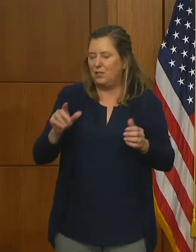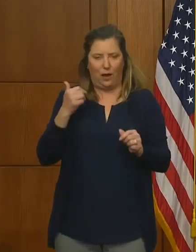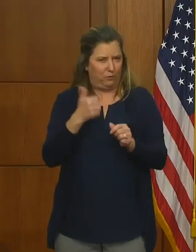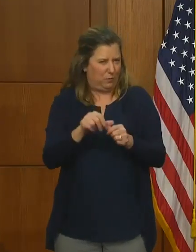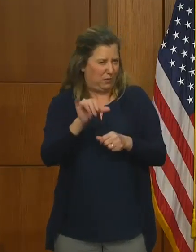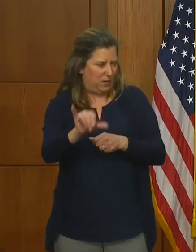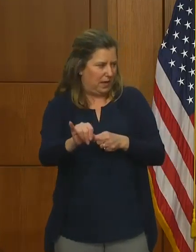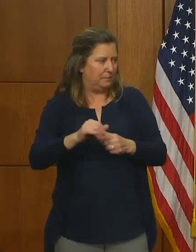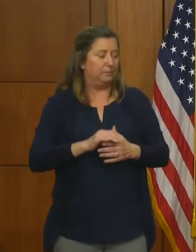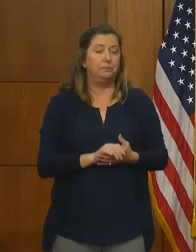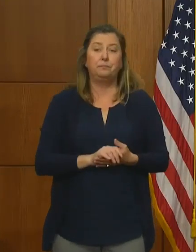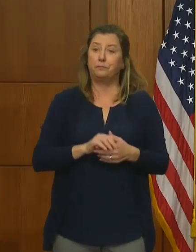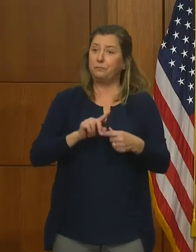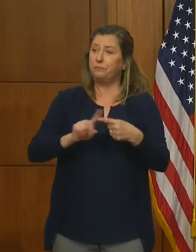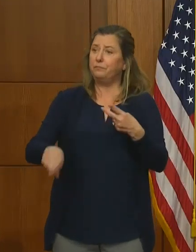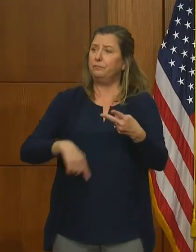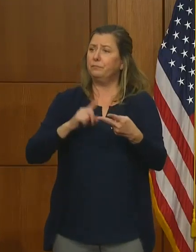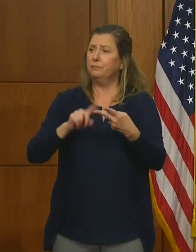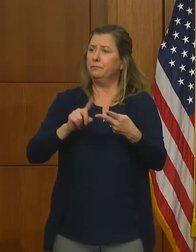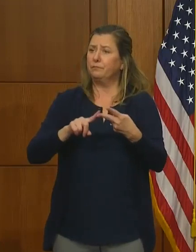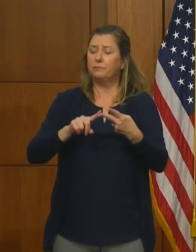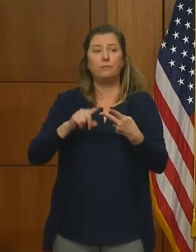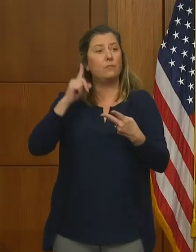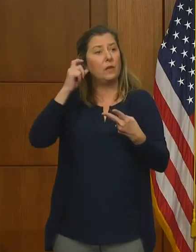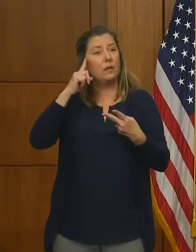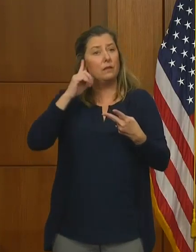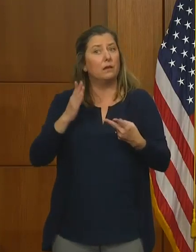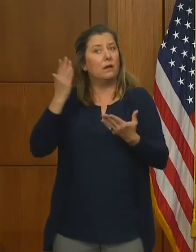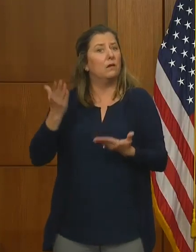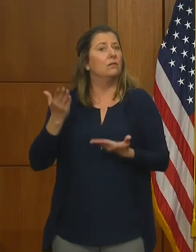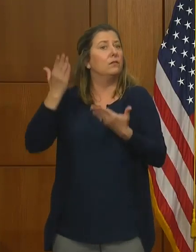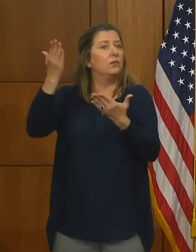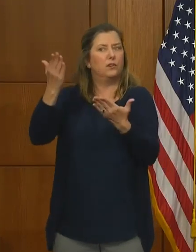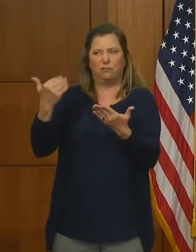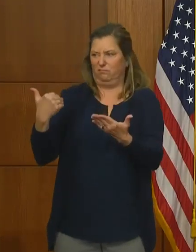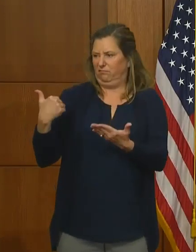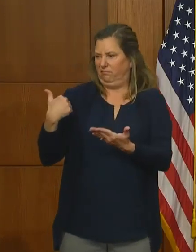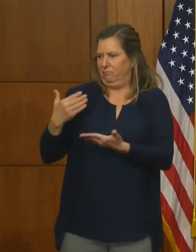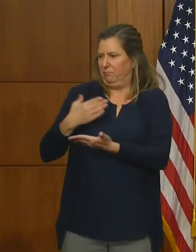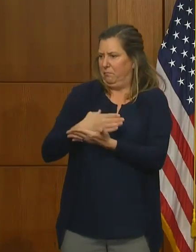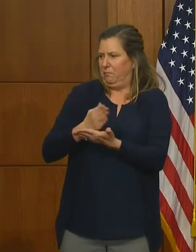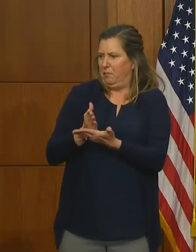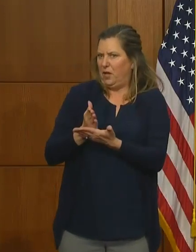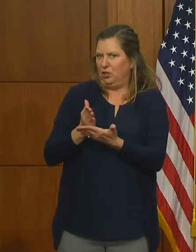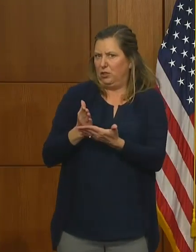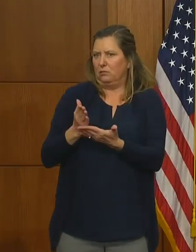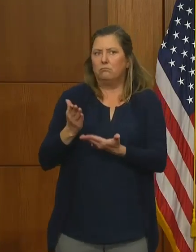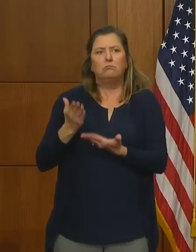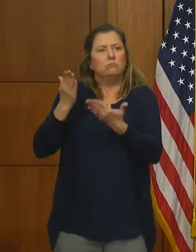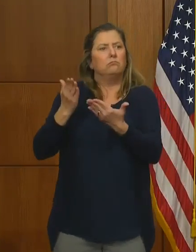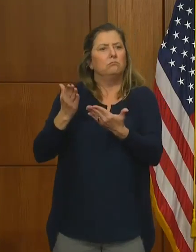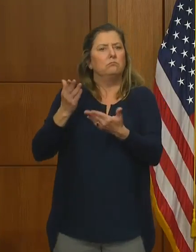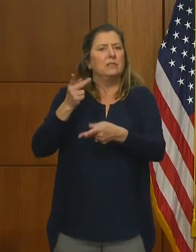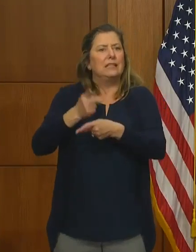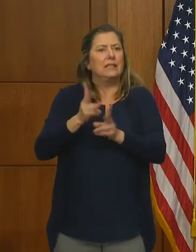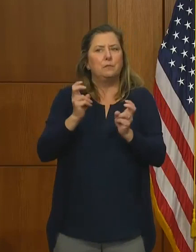PUBLIC HEALTH SOCIAL DISTANCING. SUCH ONE THING TO KEEP IN MIND- THE SECOND THE